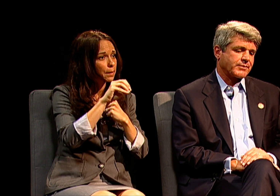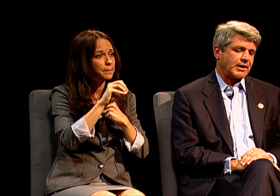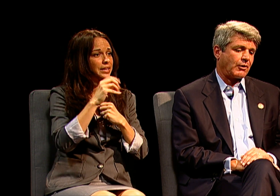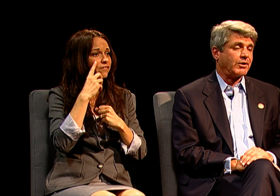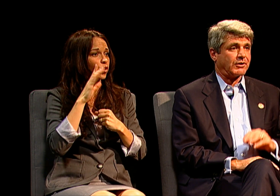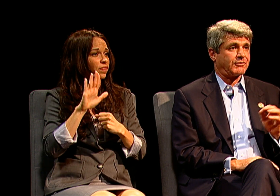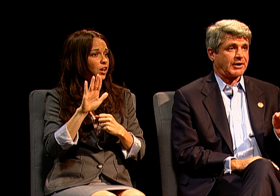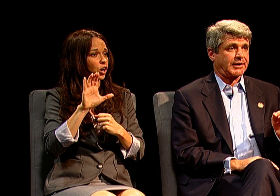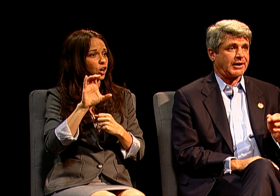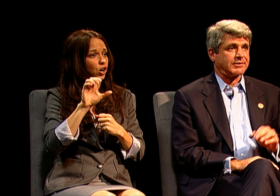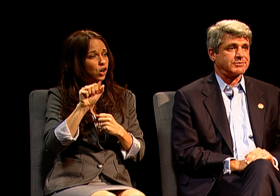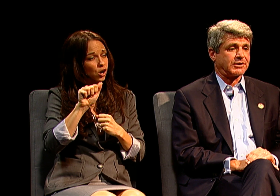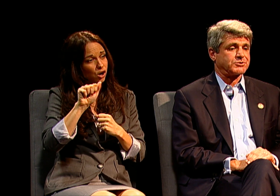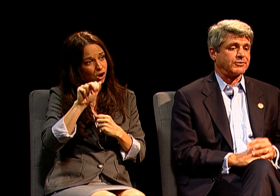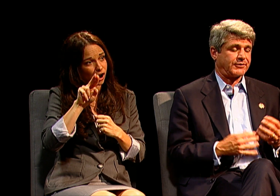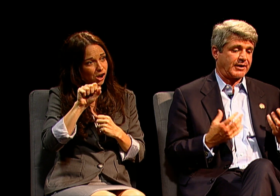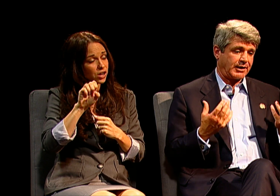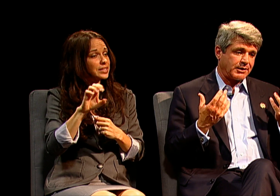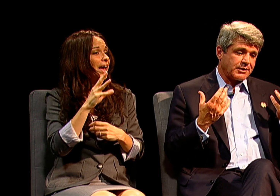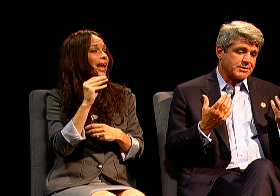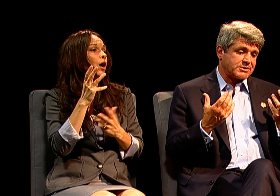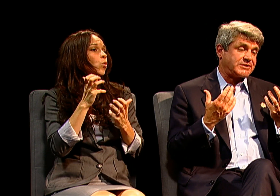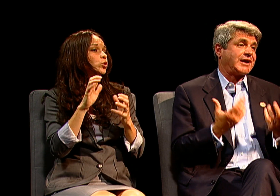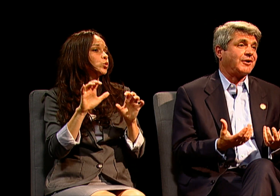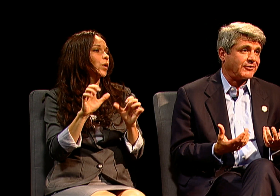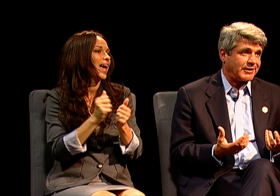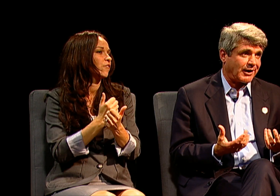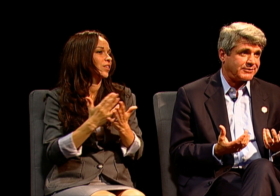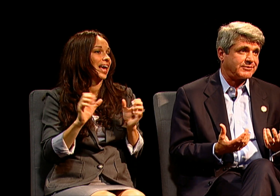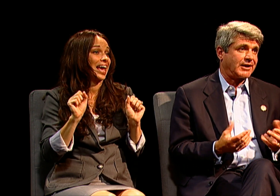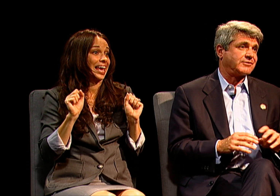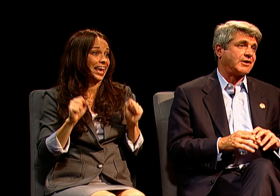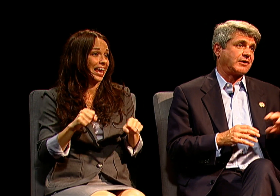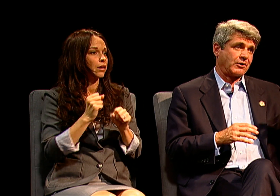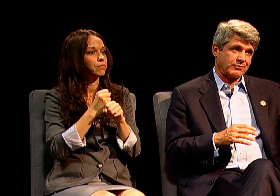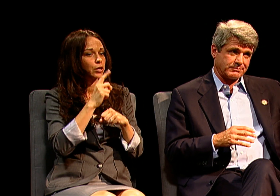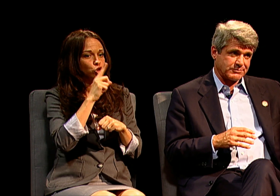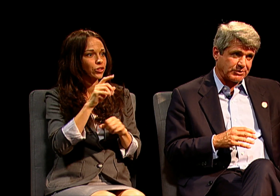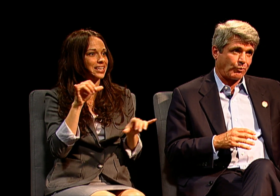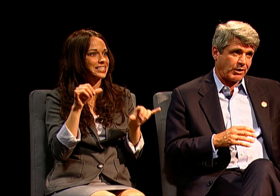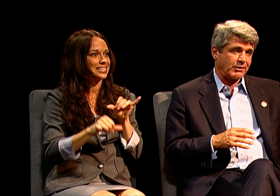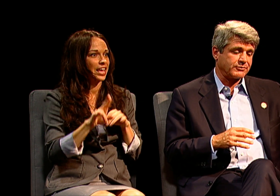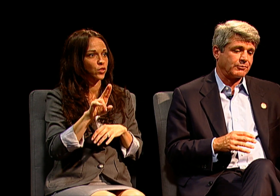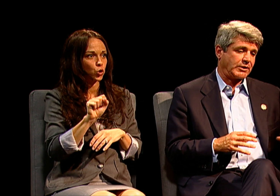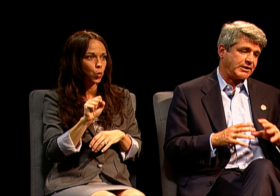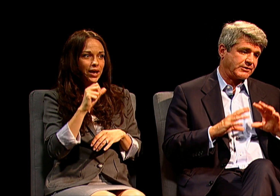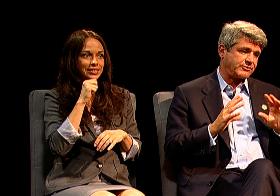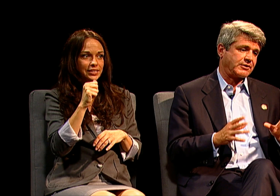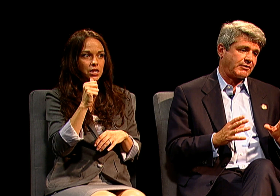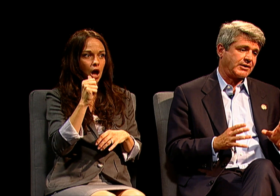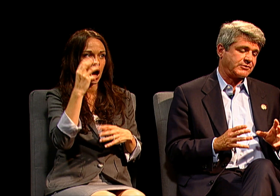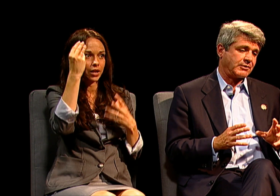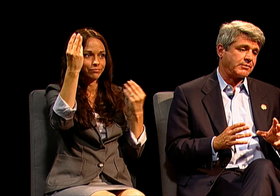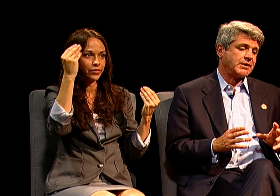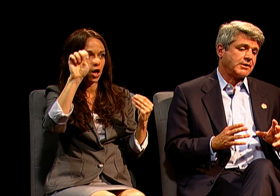AND I WANT TO DO EVERYTHING I CAN TO MAKE SURE THAT THEY STAY HERE IN THE UNITED STATES AND NOT GO SOMEWHERE ELSE. AND WE NEED TO INCENTIVIZE THEM